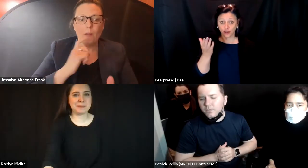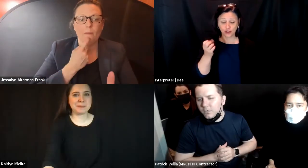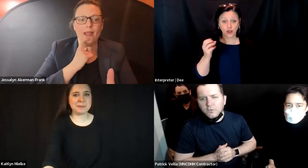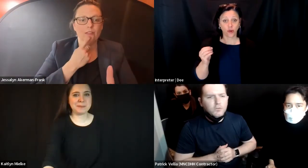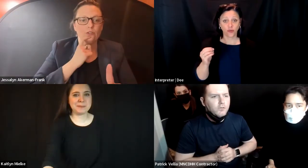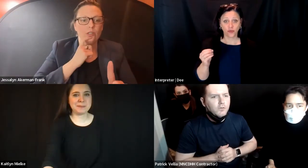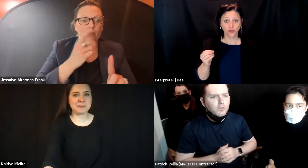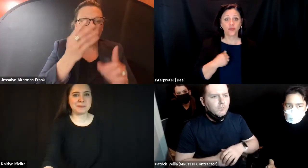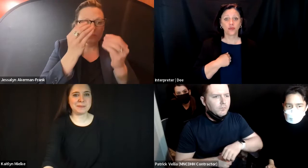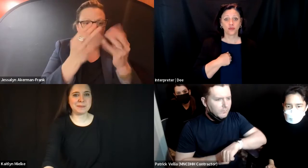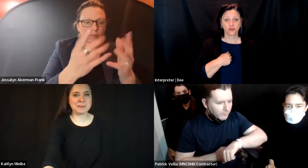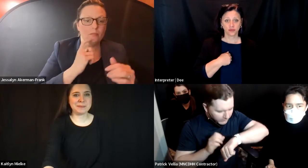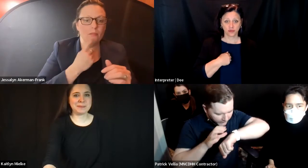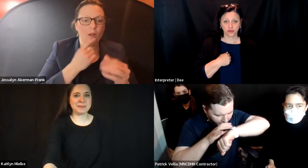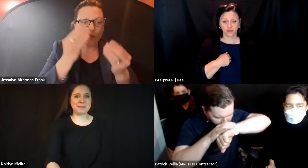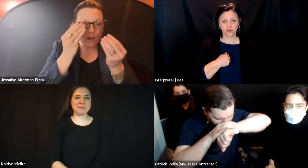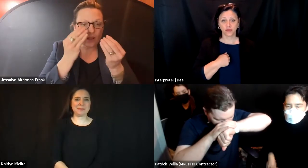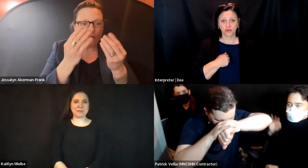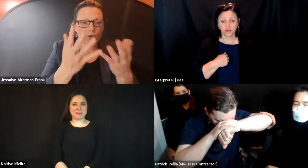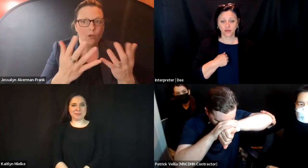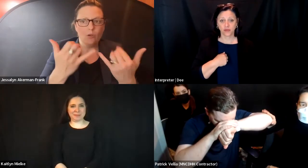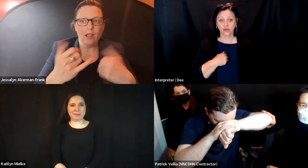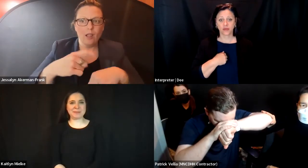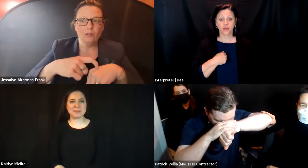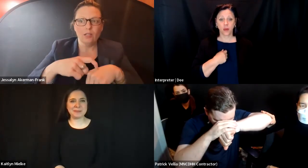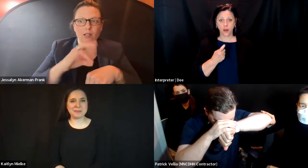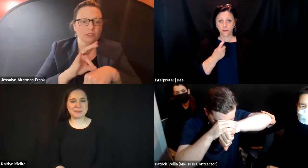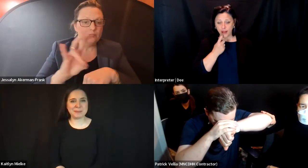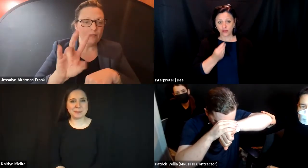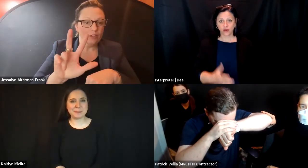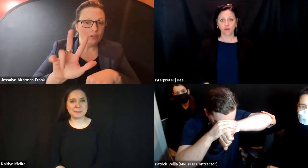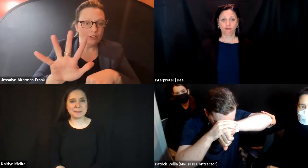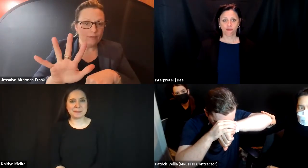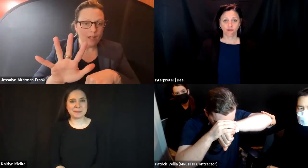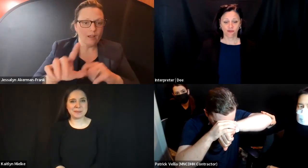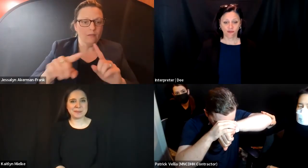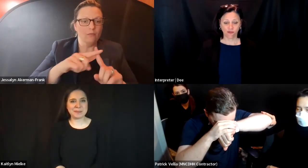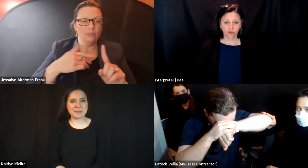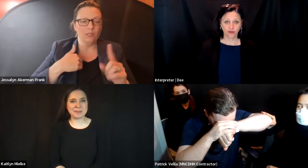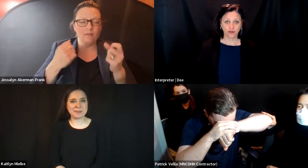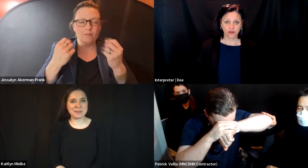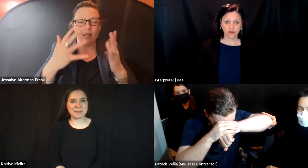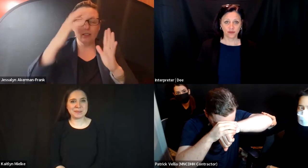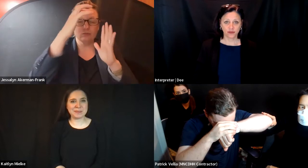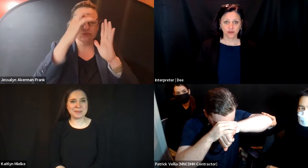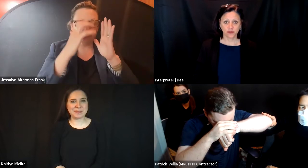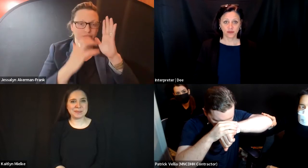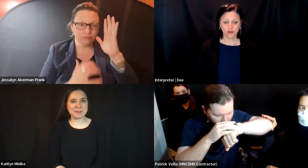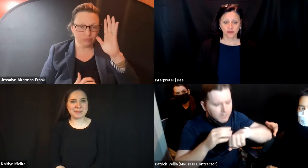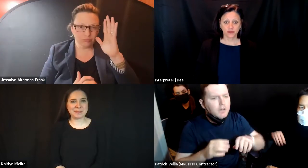Patrick: Okay.